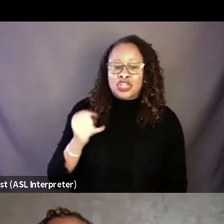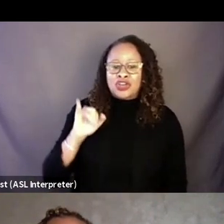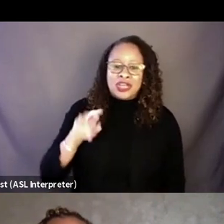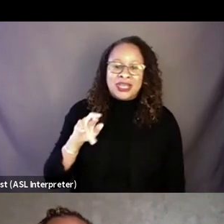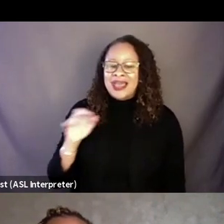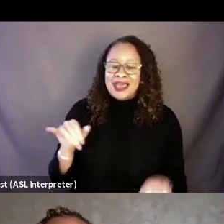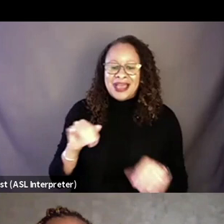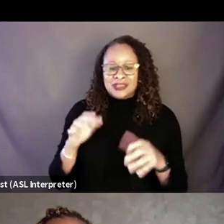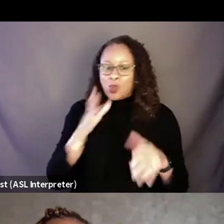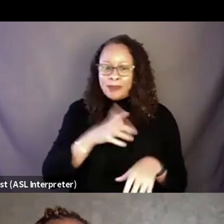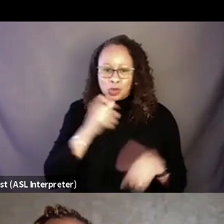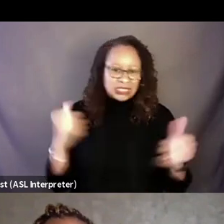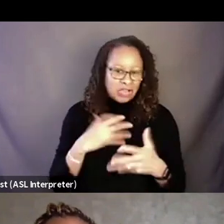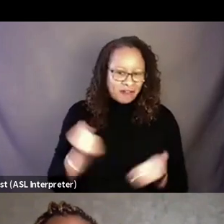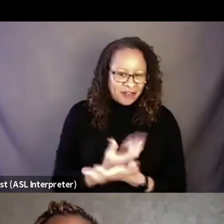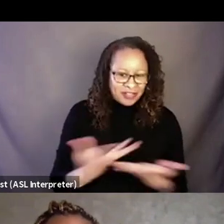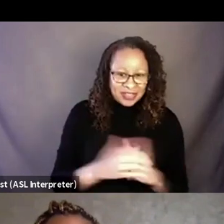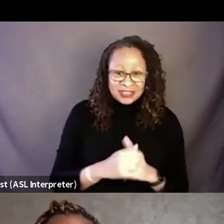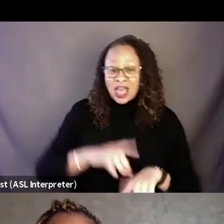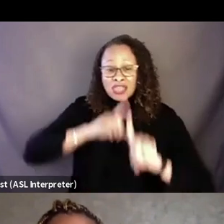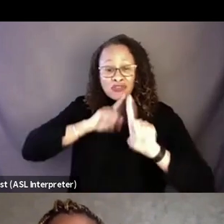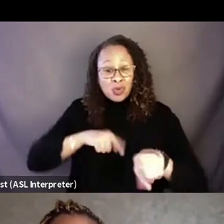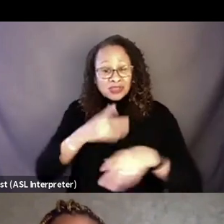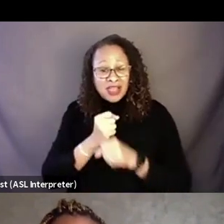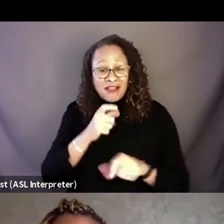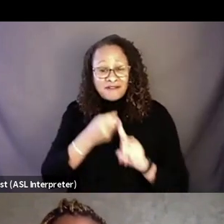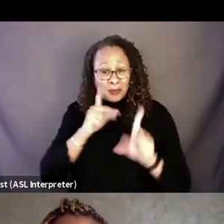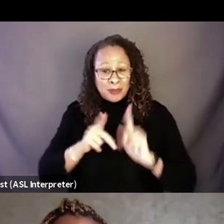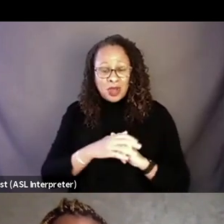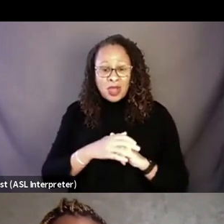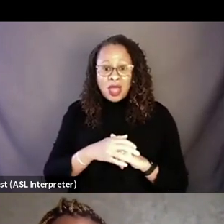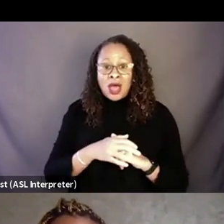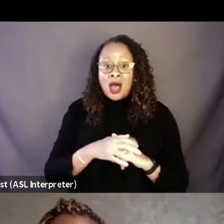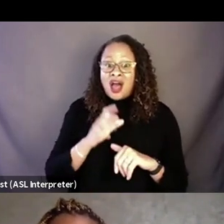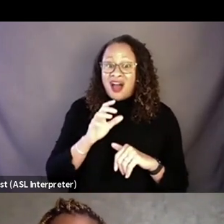Like I think the response that I've gotten From people is like, Oh my God those are the other people I'm talking about.